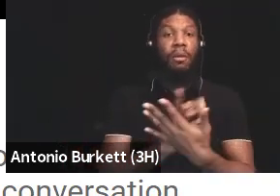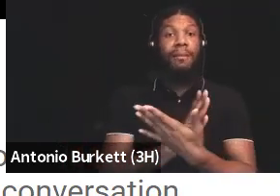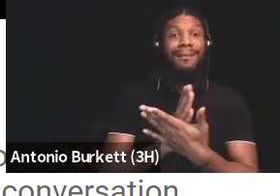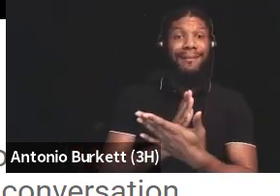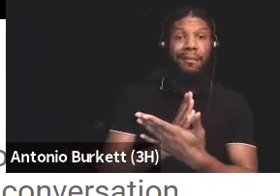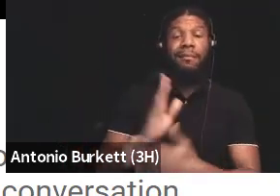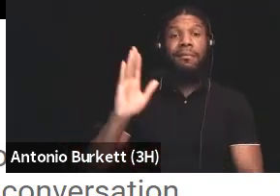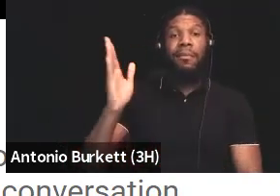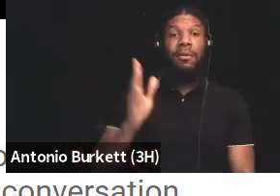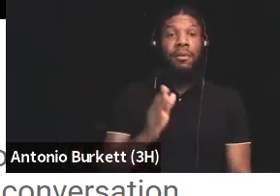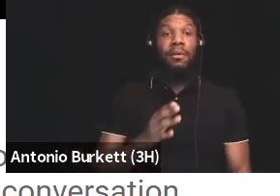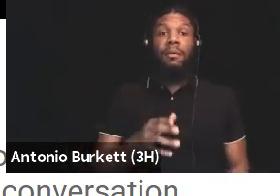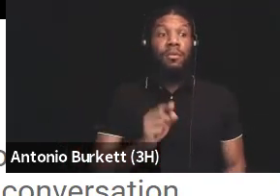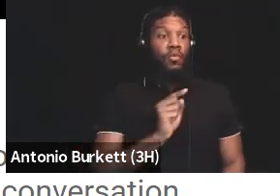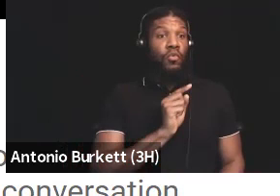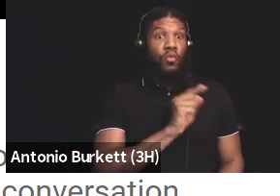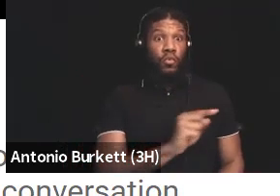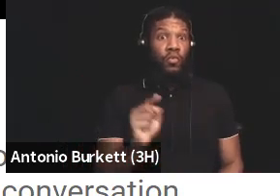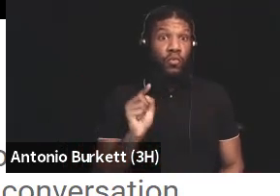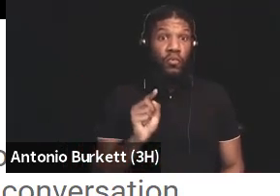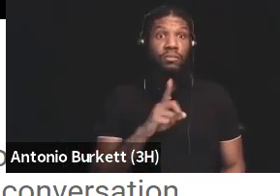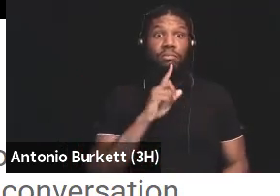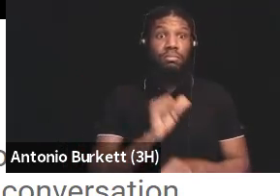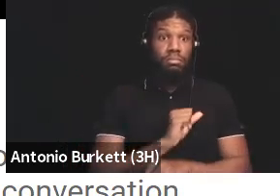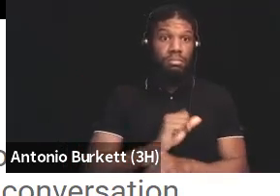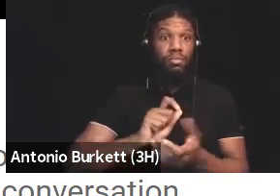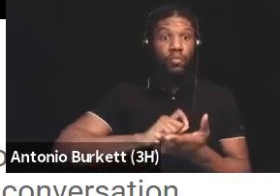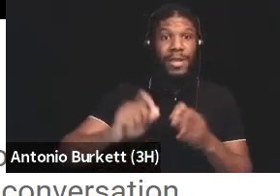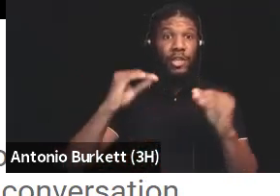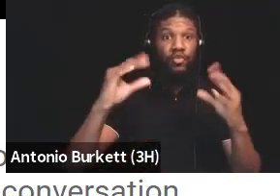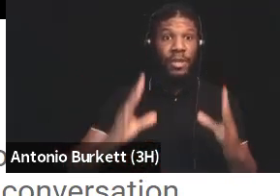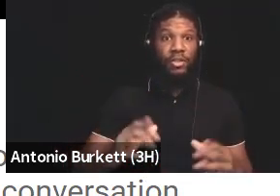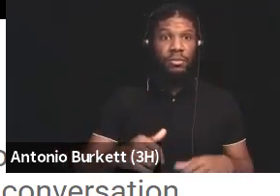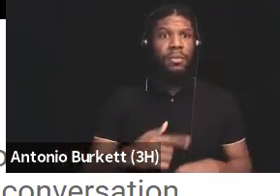"You are writing instructors." Because I believe that if they're teaching a writing intensive